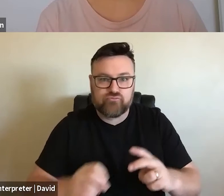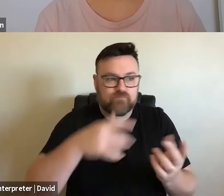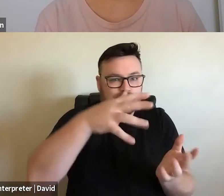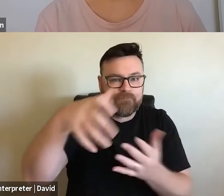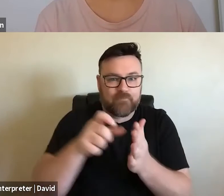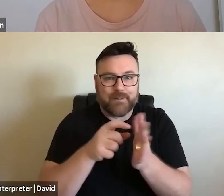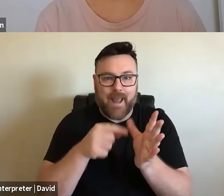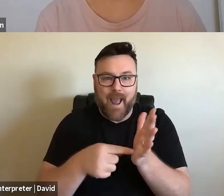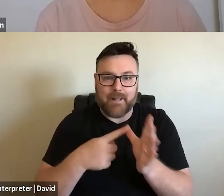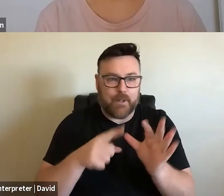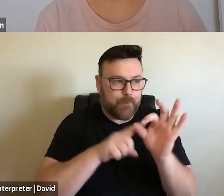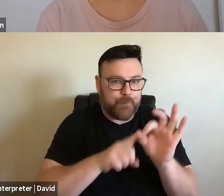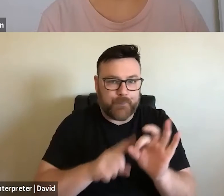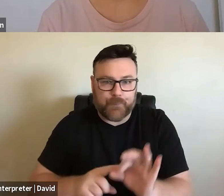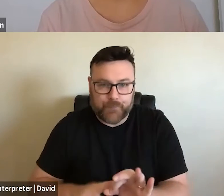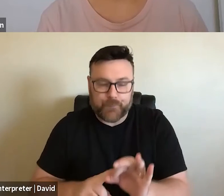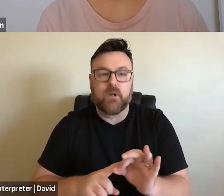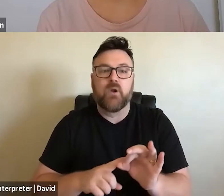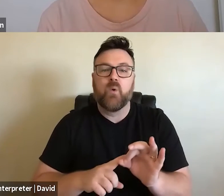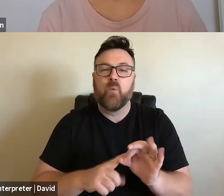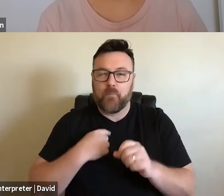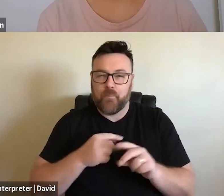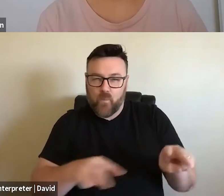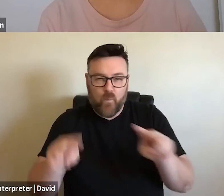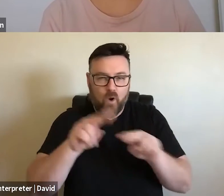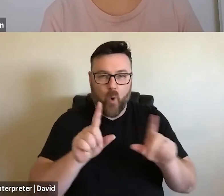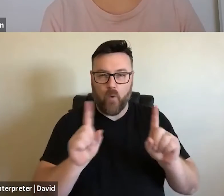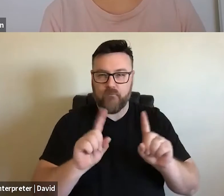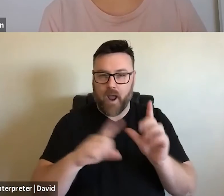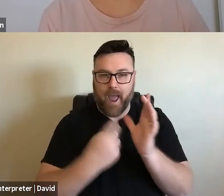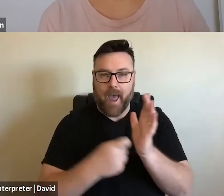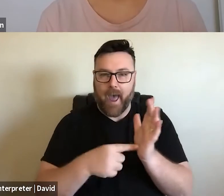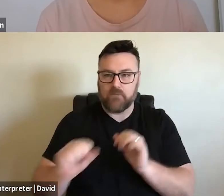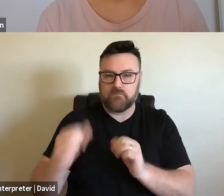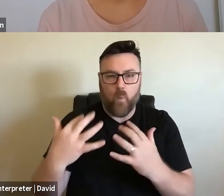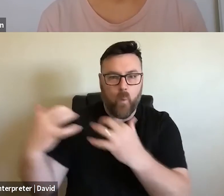COVID-19 pandemic on the behaviors and feelings of arts audiences, which I know has been invaluable